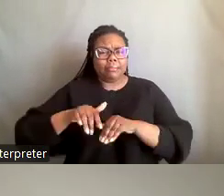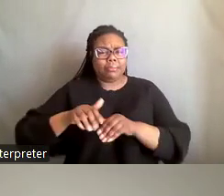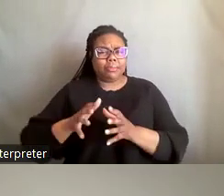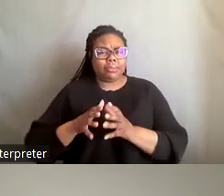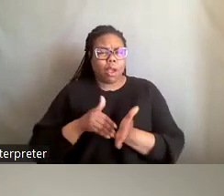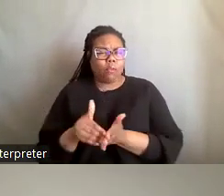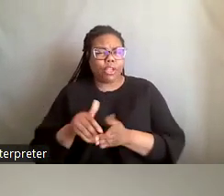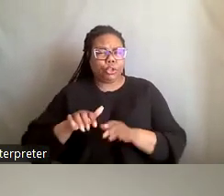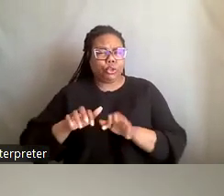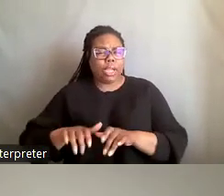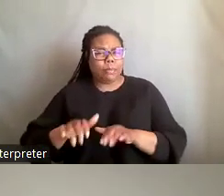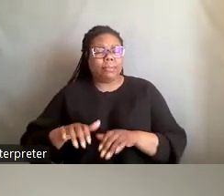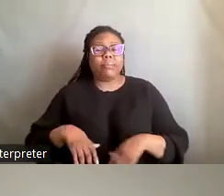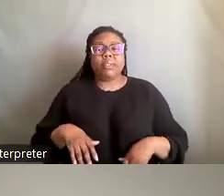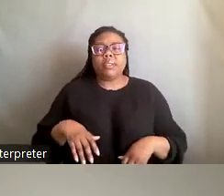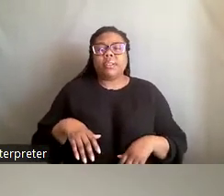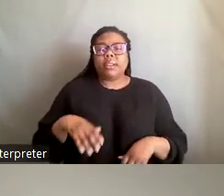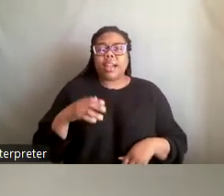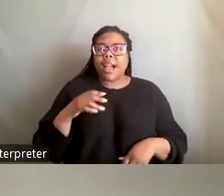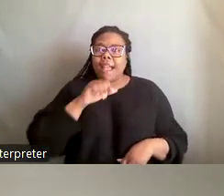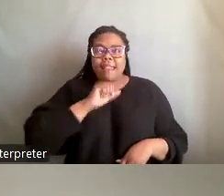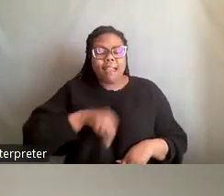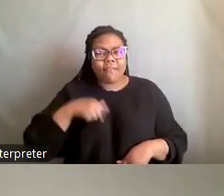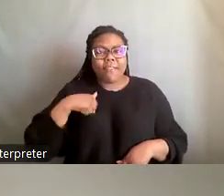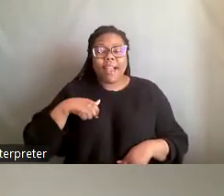limited to make it easier for folks so